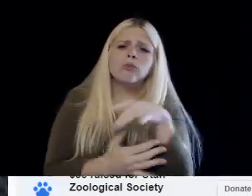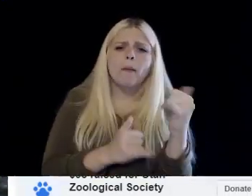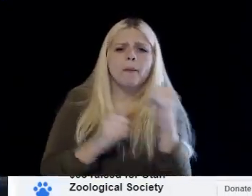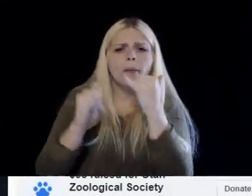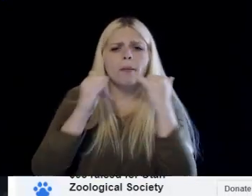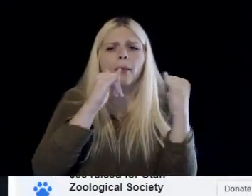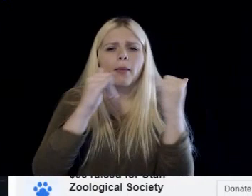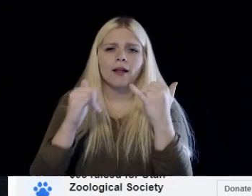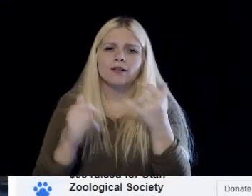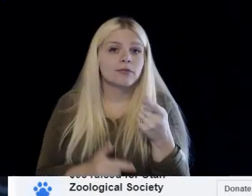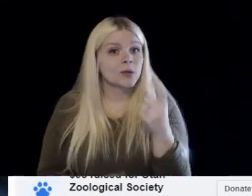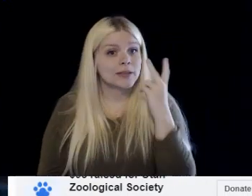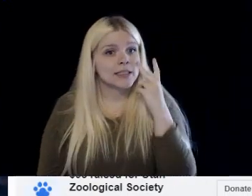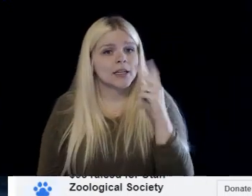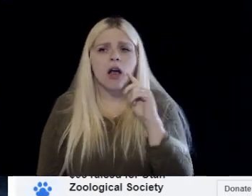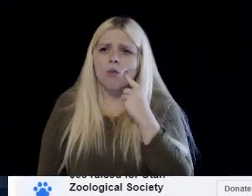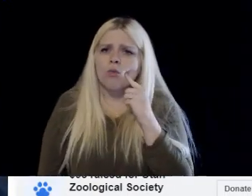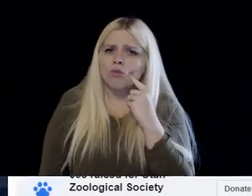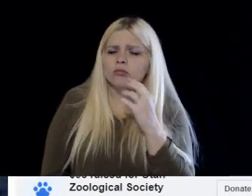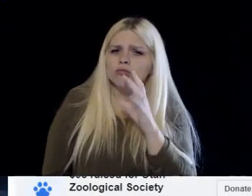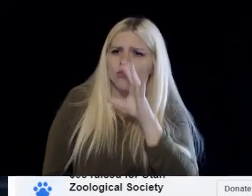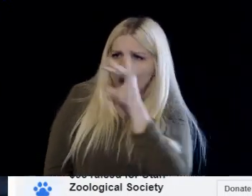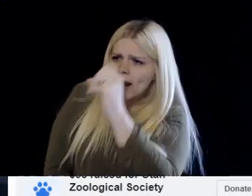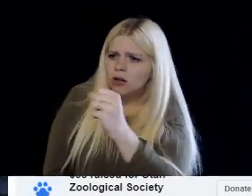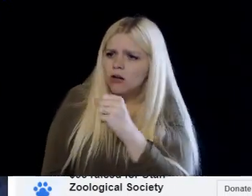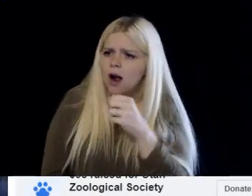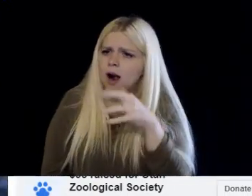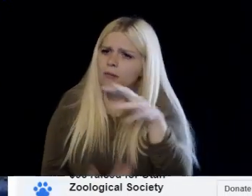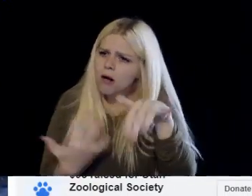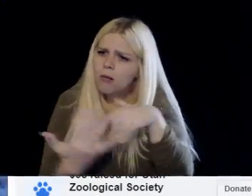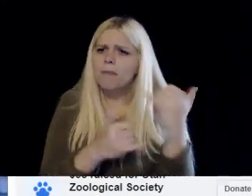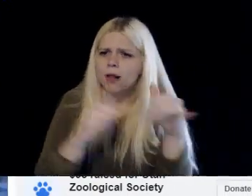They're interested in the food, they're interactive. These guys, they like